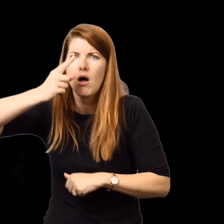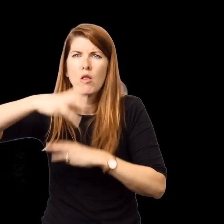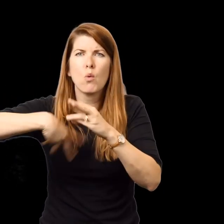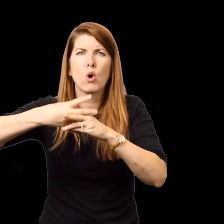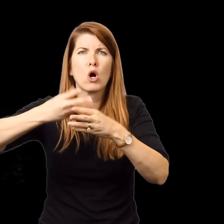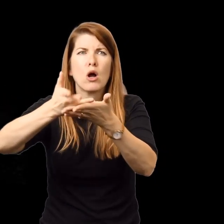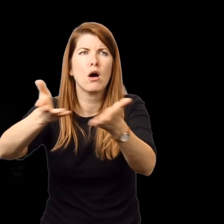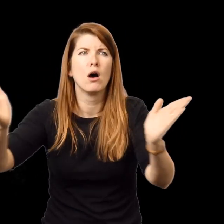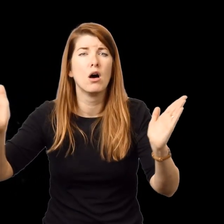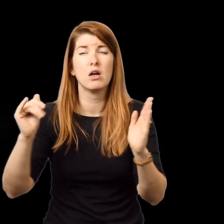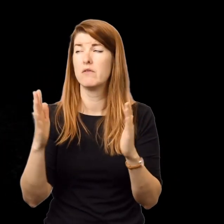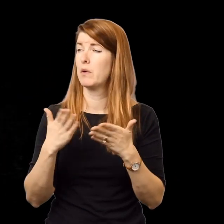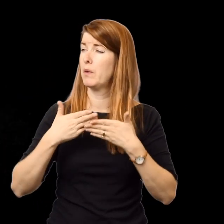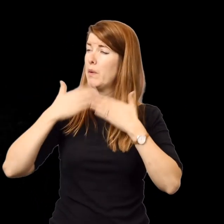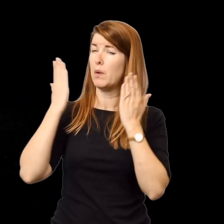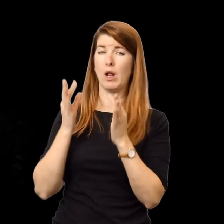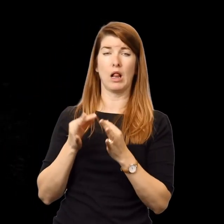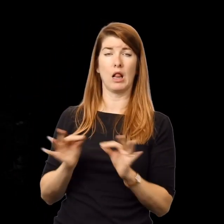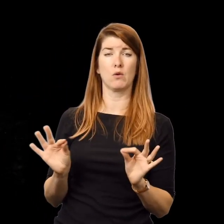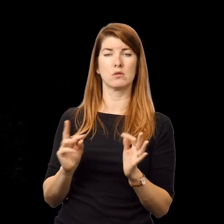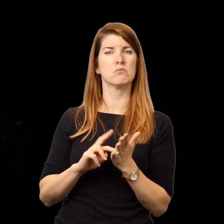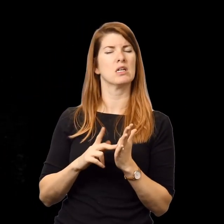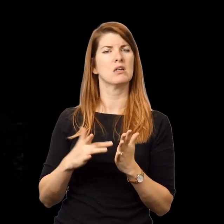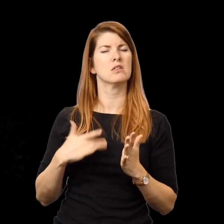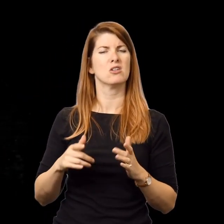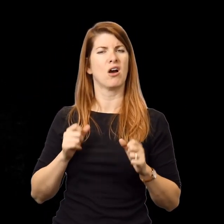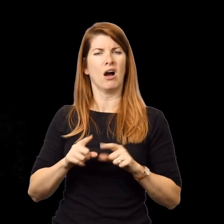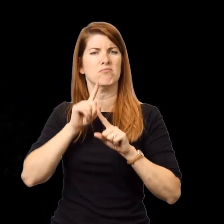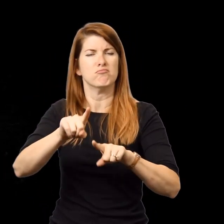When we don't have language, we're much more reactionary.